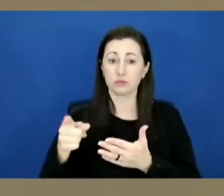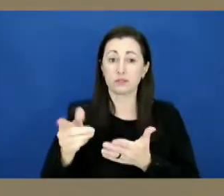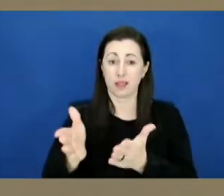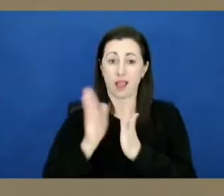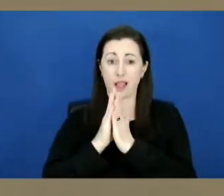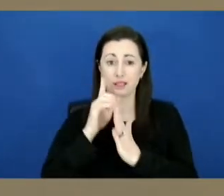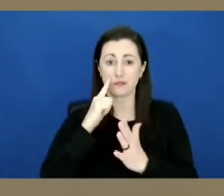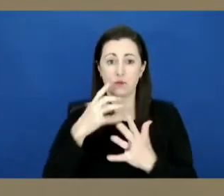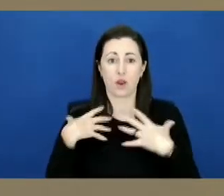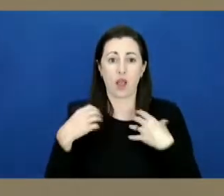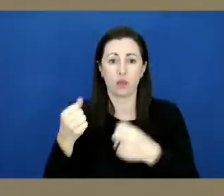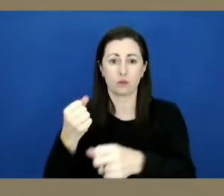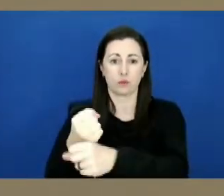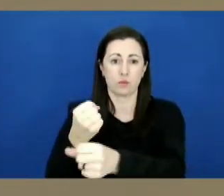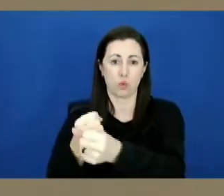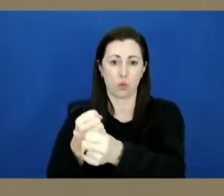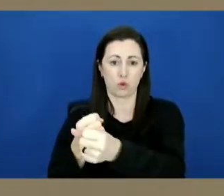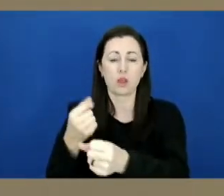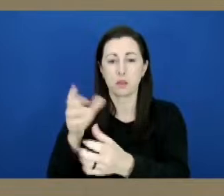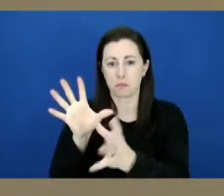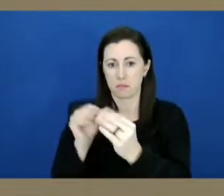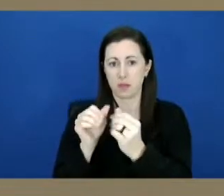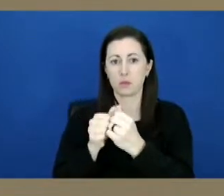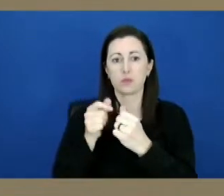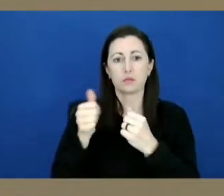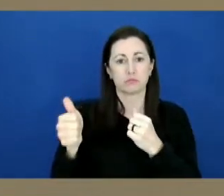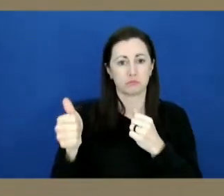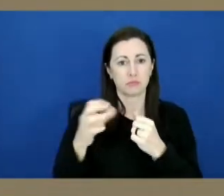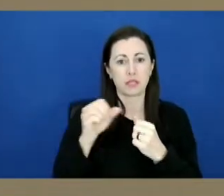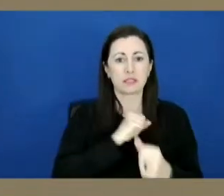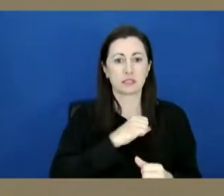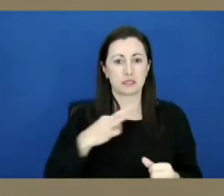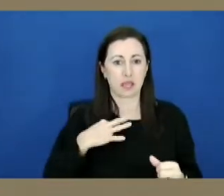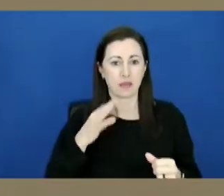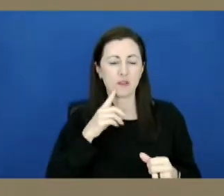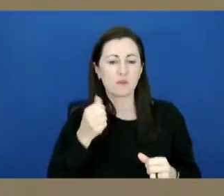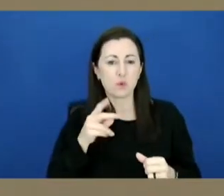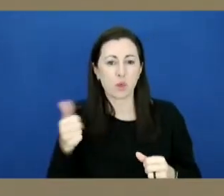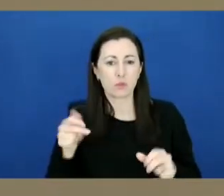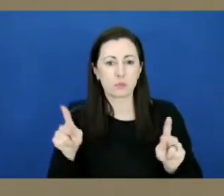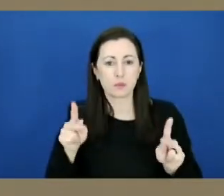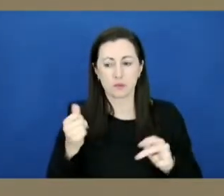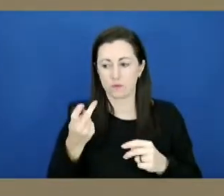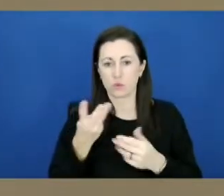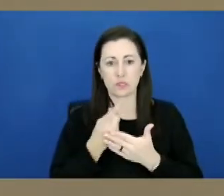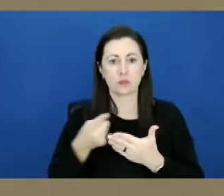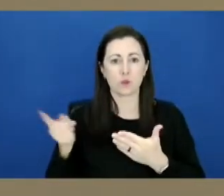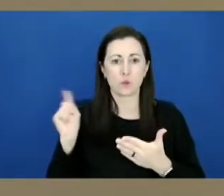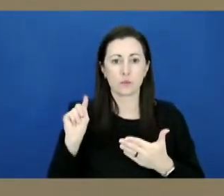COLLEGE IS PLEADING FOR HEALTH